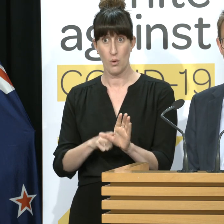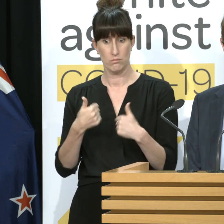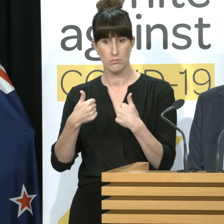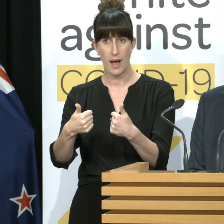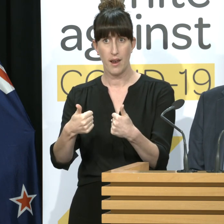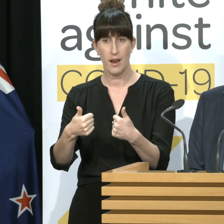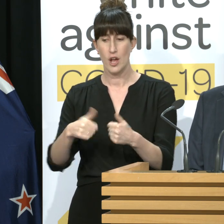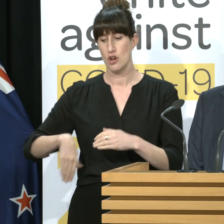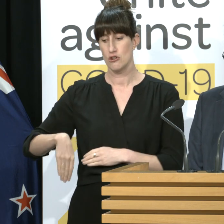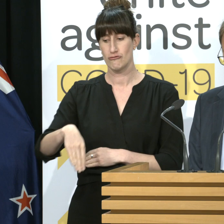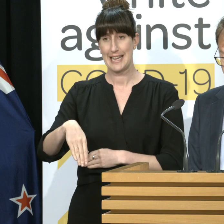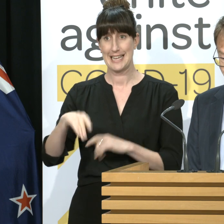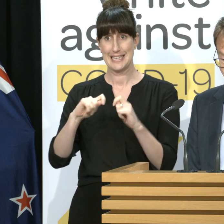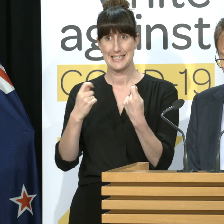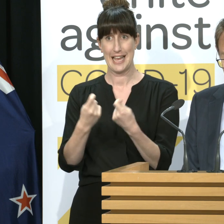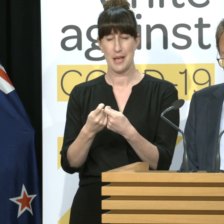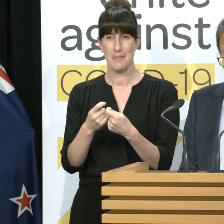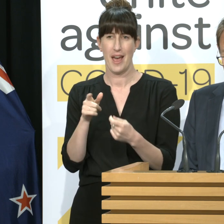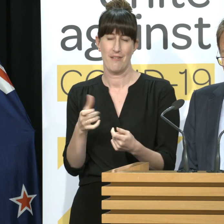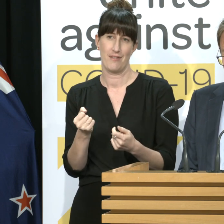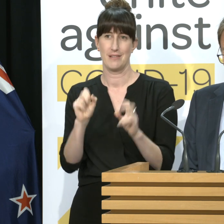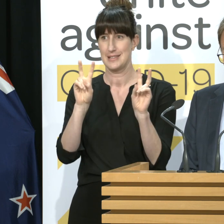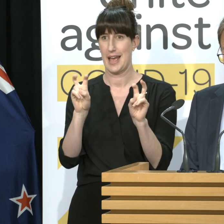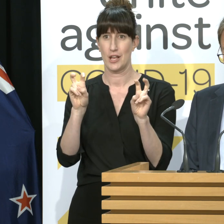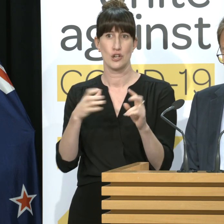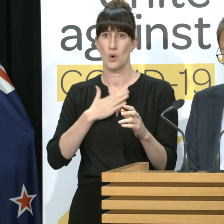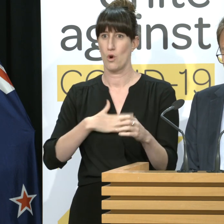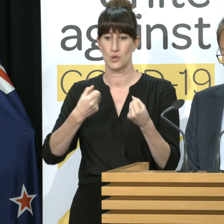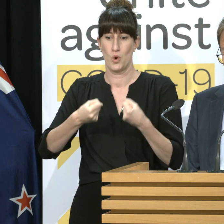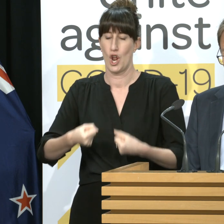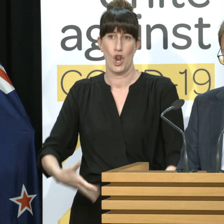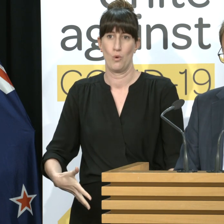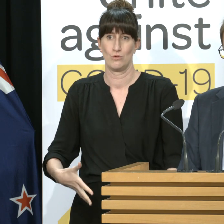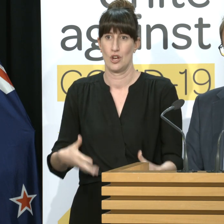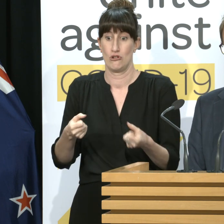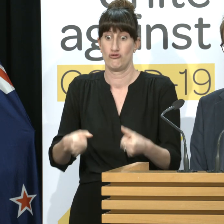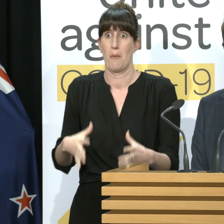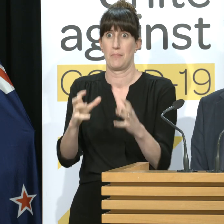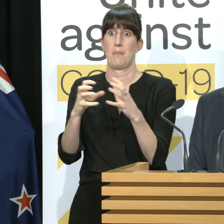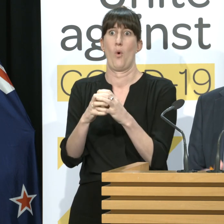do not want to drop a catch now. We know Kiwis will be traveling in large numbers outside